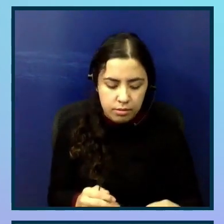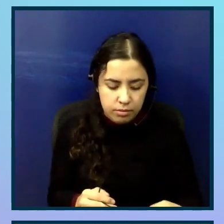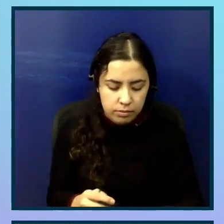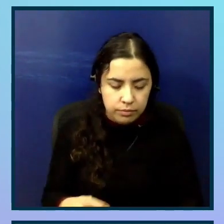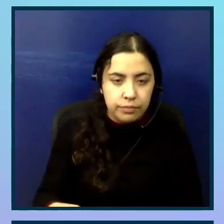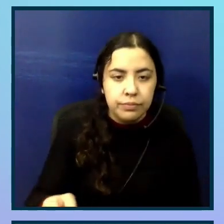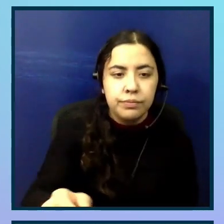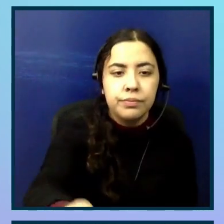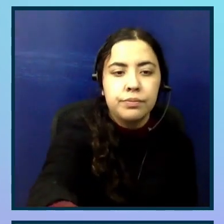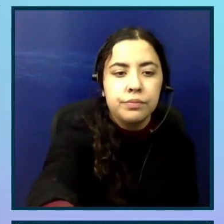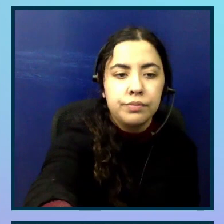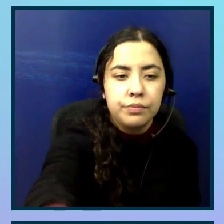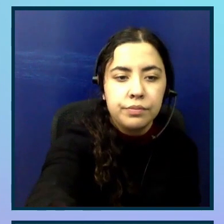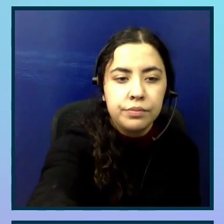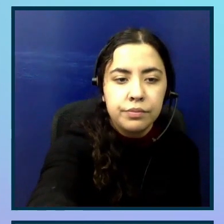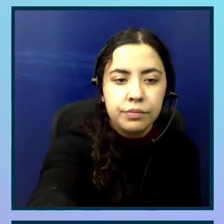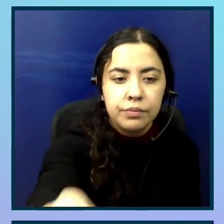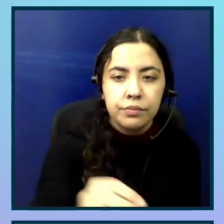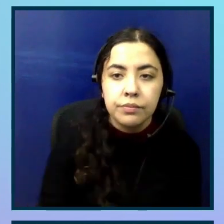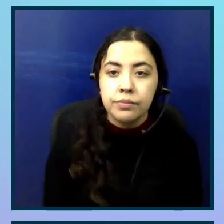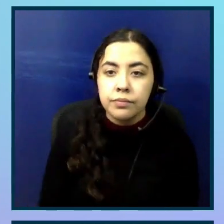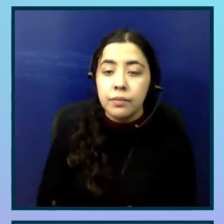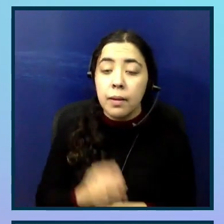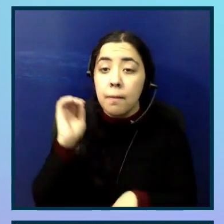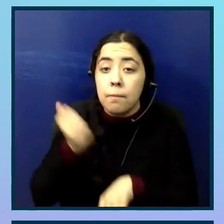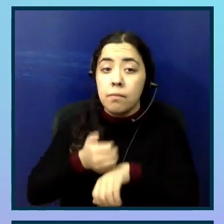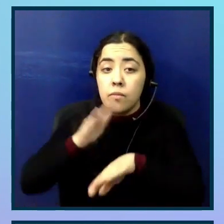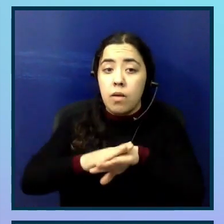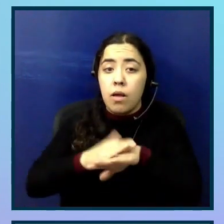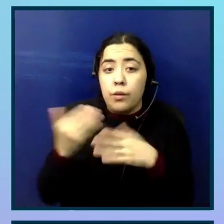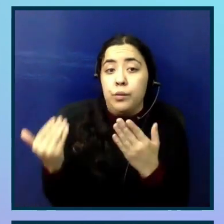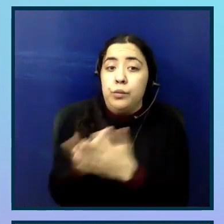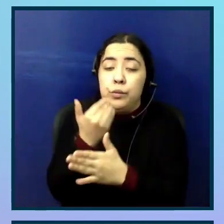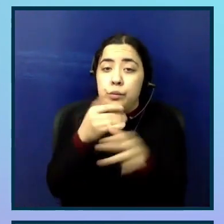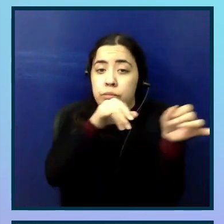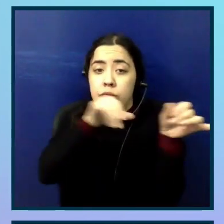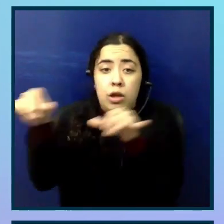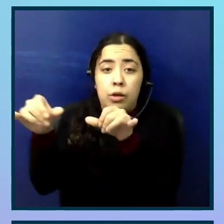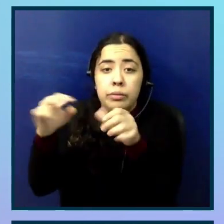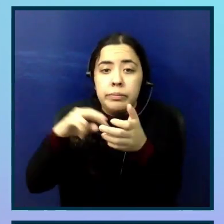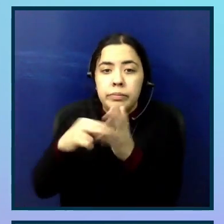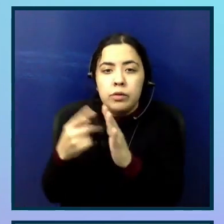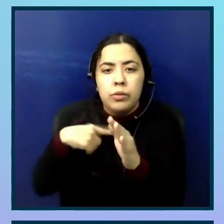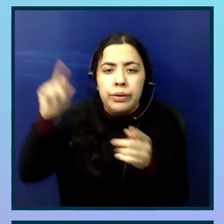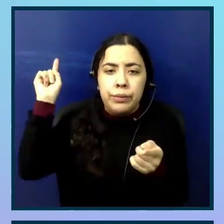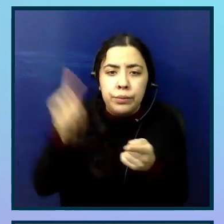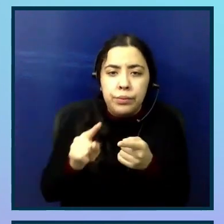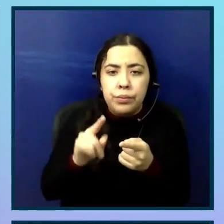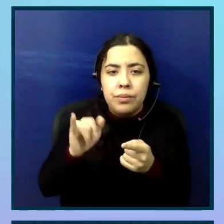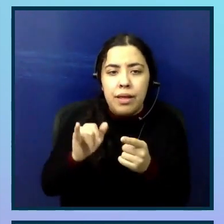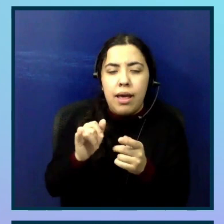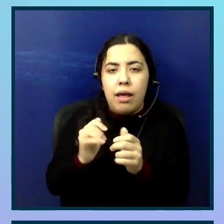So based on the new standards, we whittled down the backlog of the initial issues to only about a third of the original